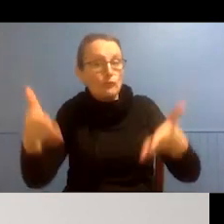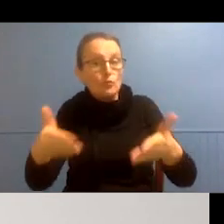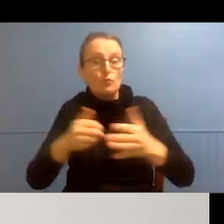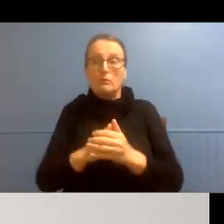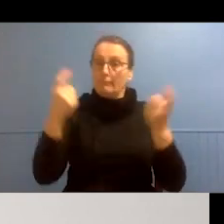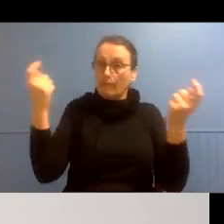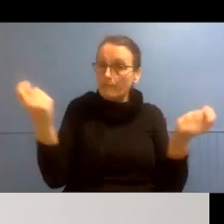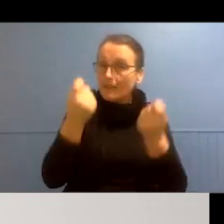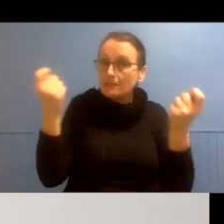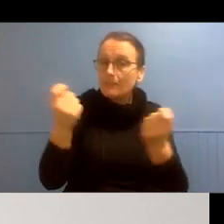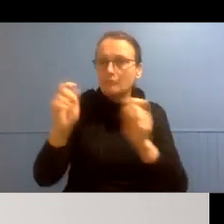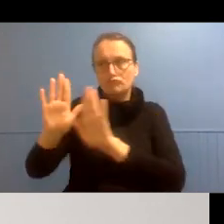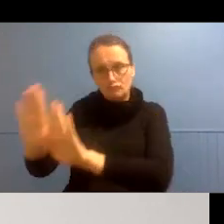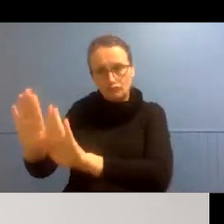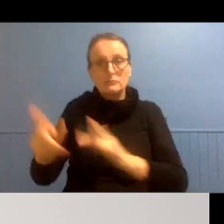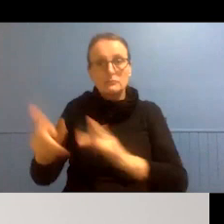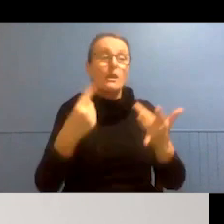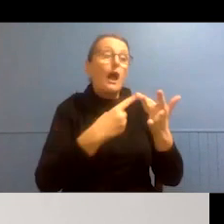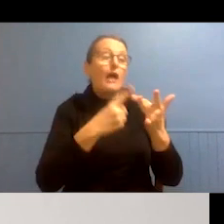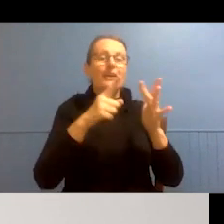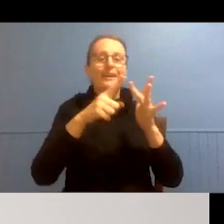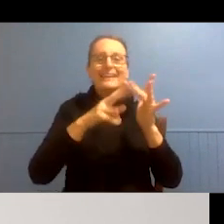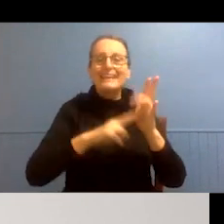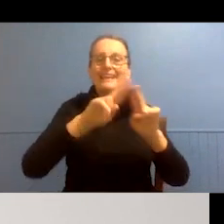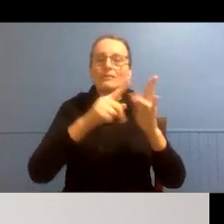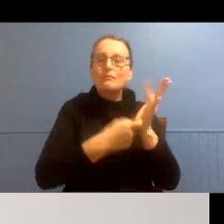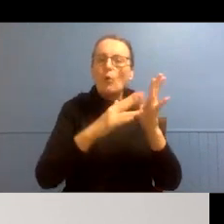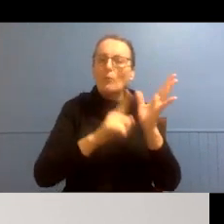Others are less formal and feel natural or seamless to our everyday